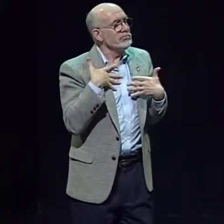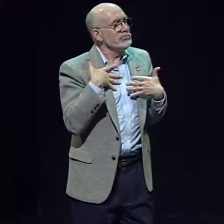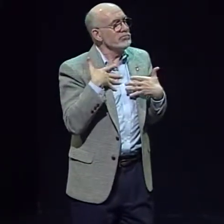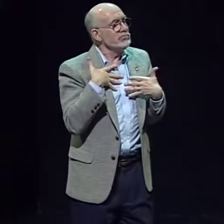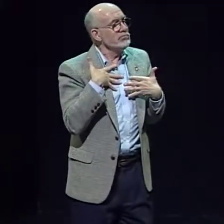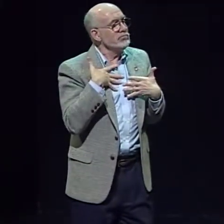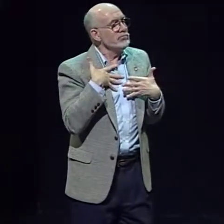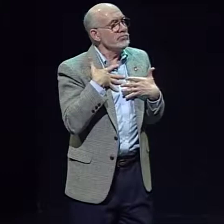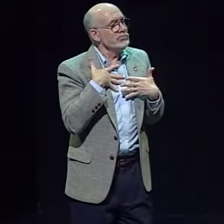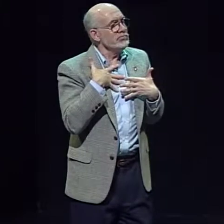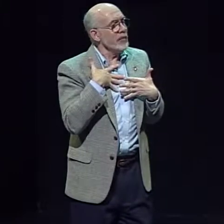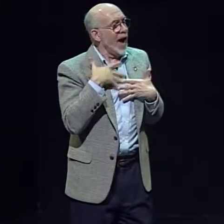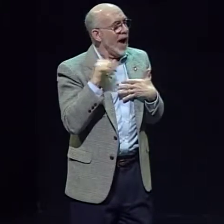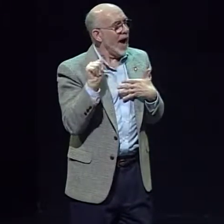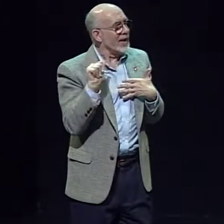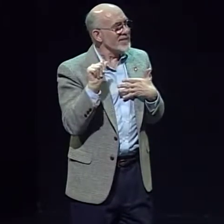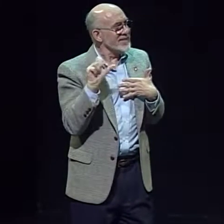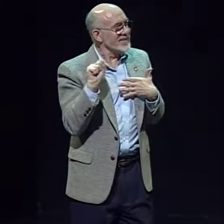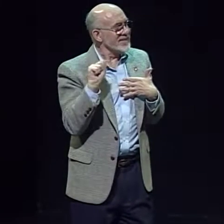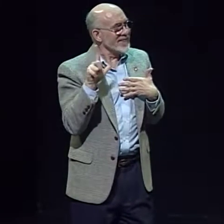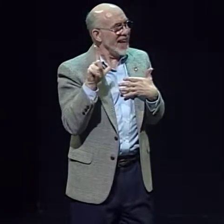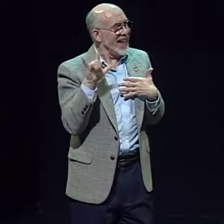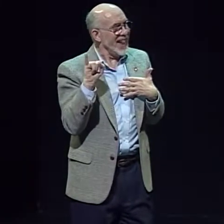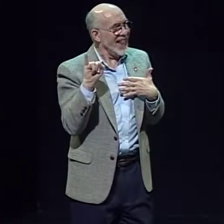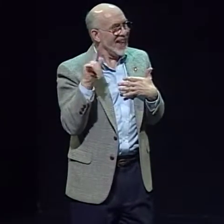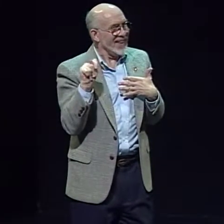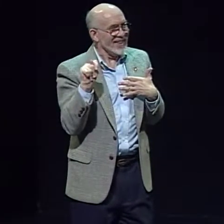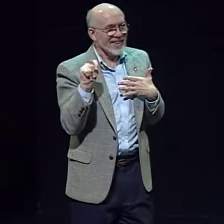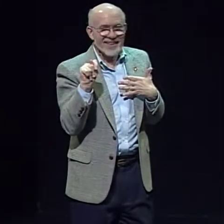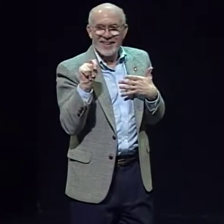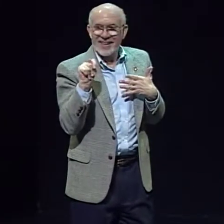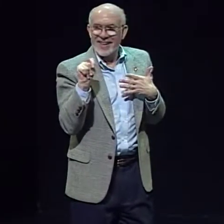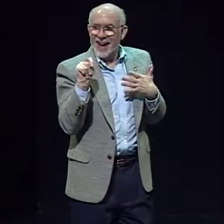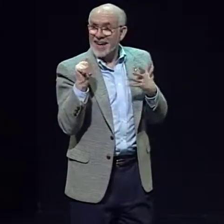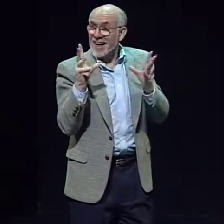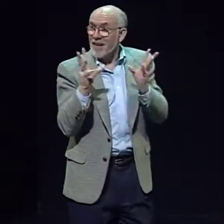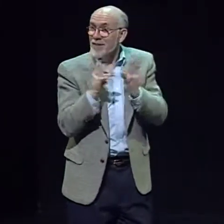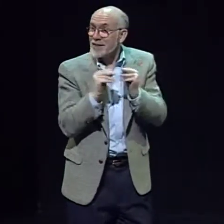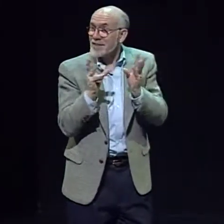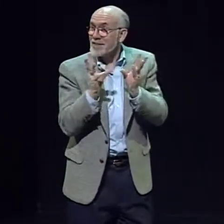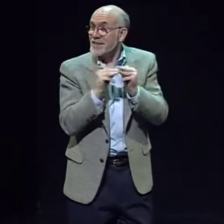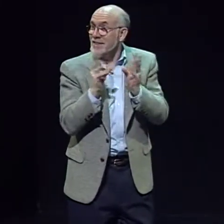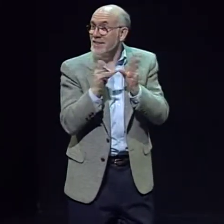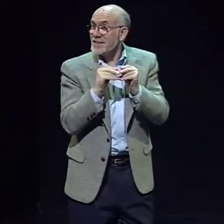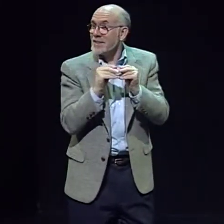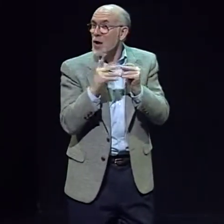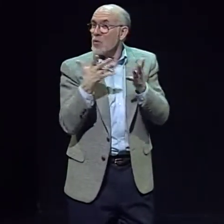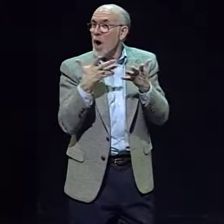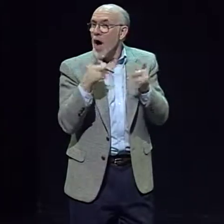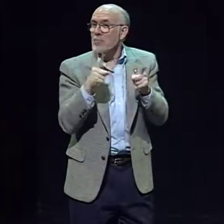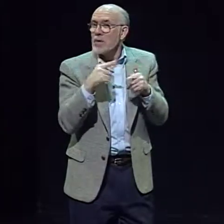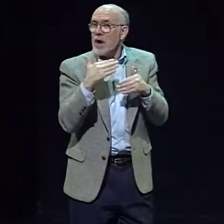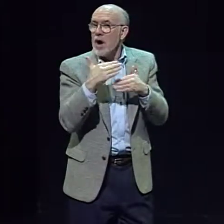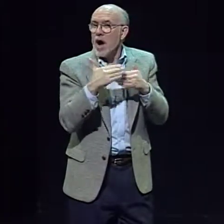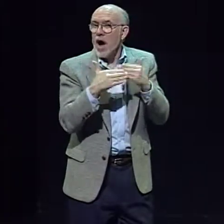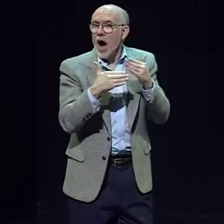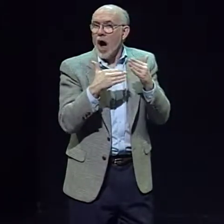I MUST ADMIT THAT I AM SOMETIMES A LITTLE FEARFUL ABOUT ASL LIT AND THE CONFERENCES